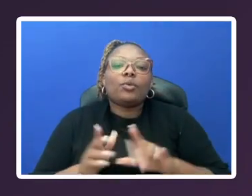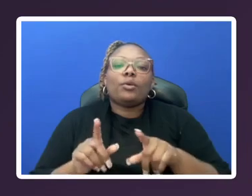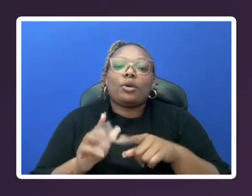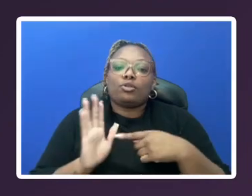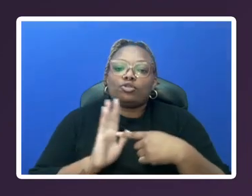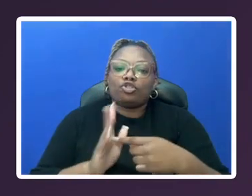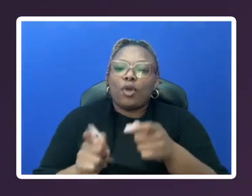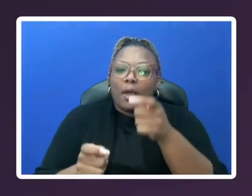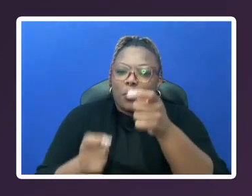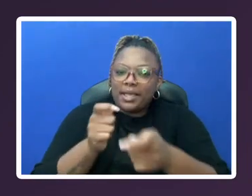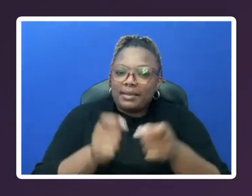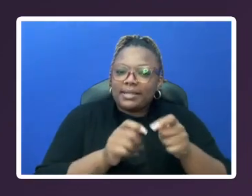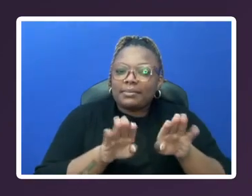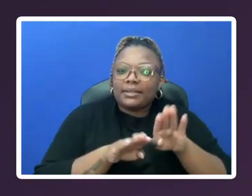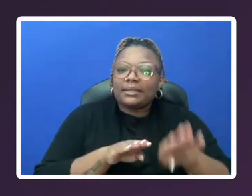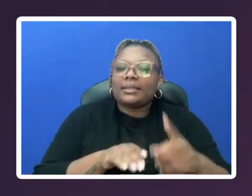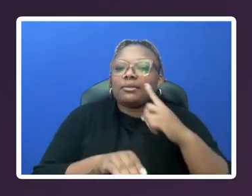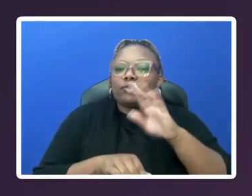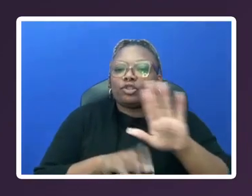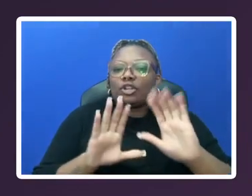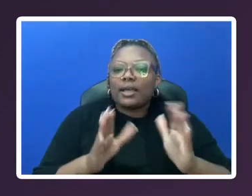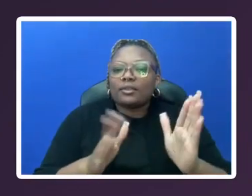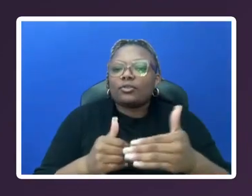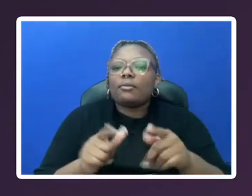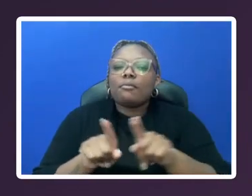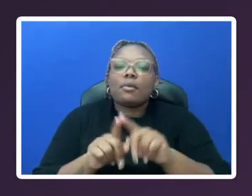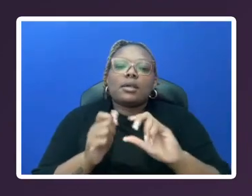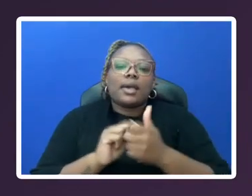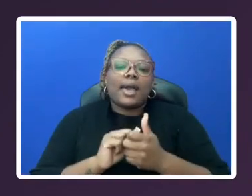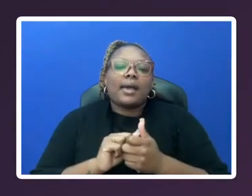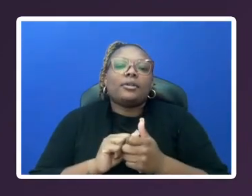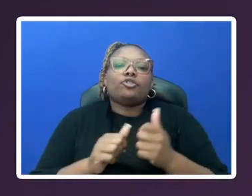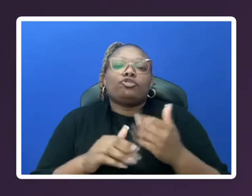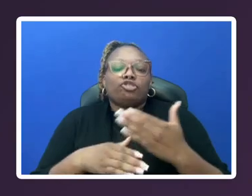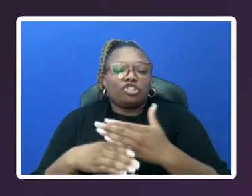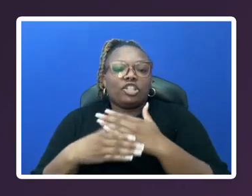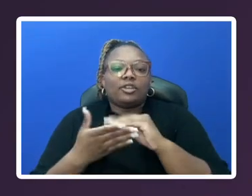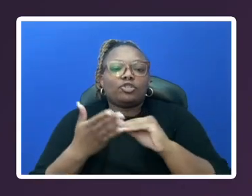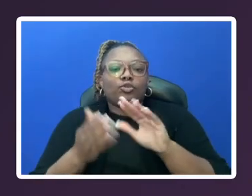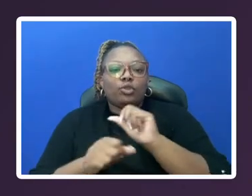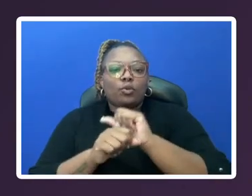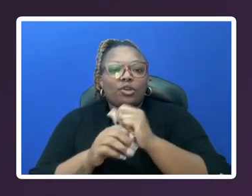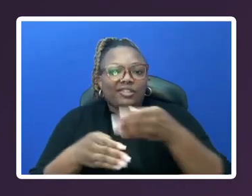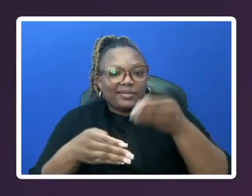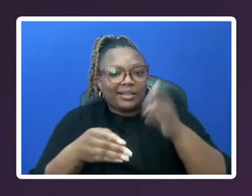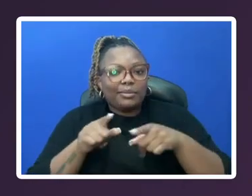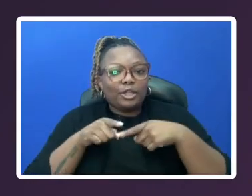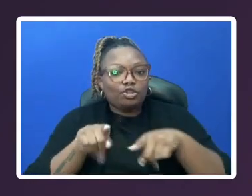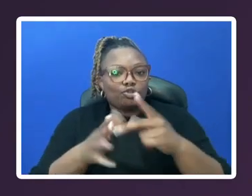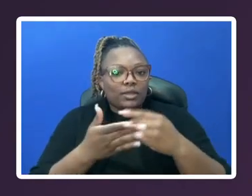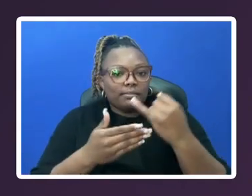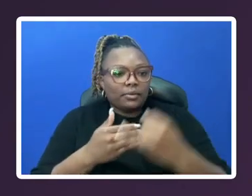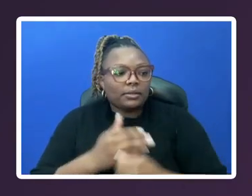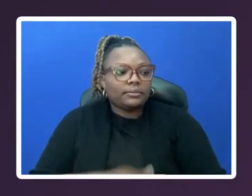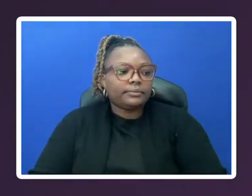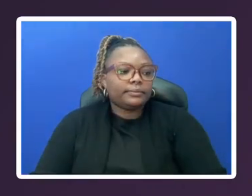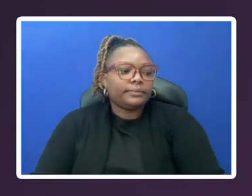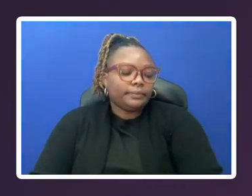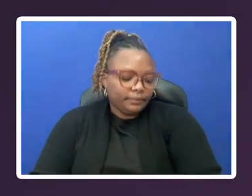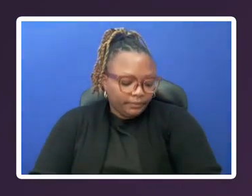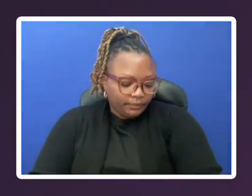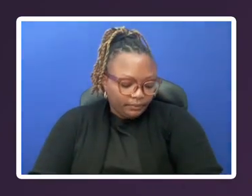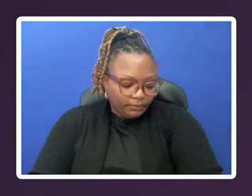for her classroom as well as share student work completed during the project.